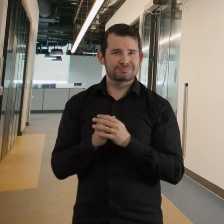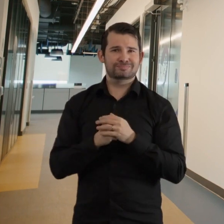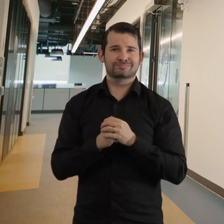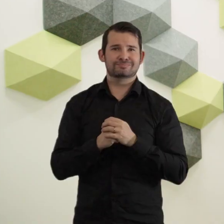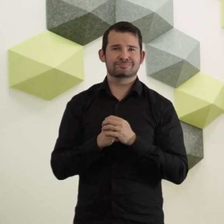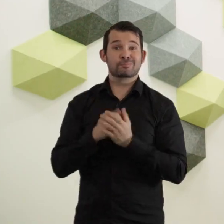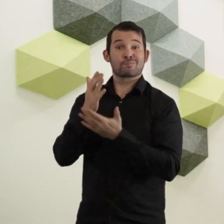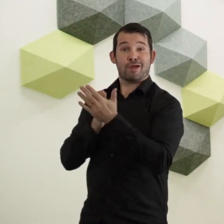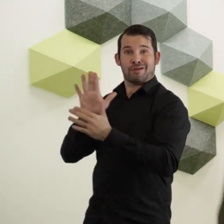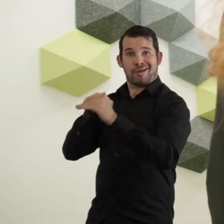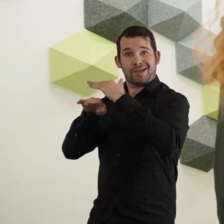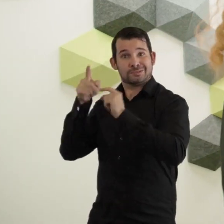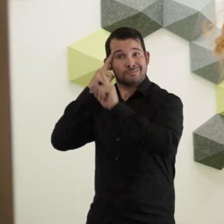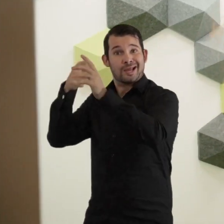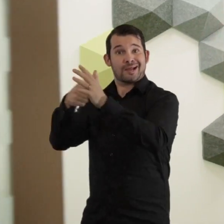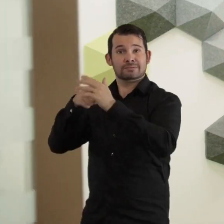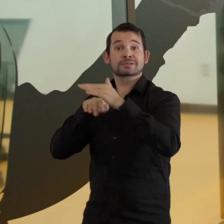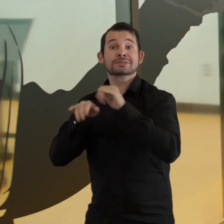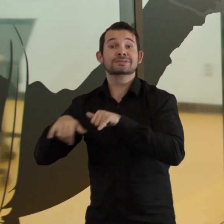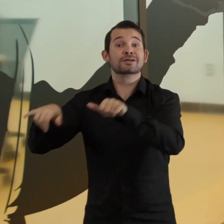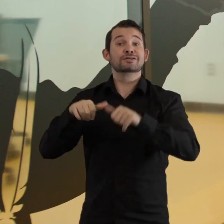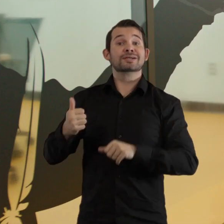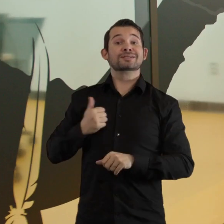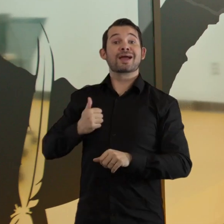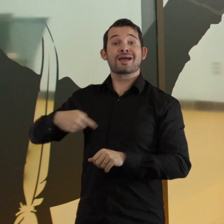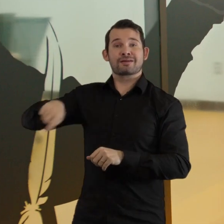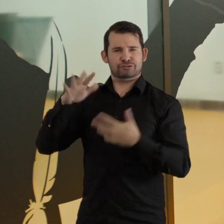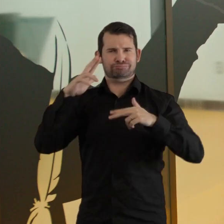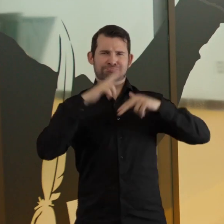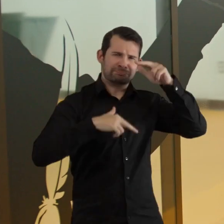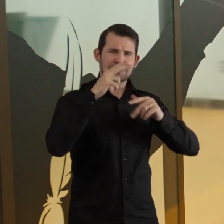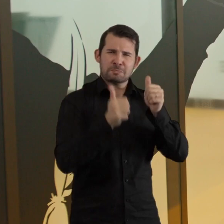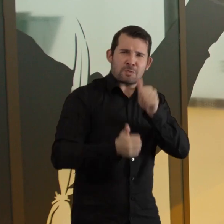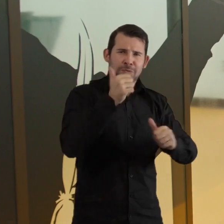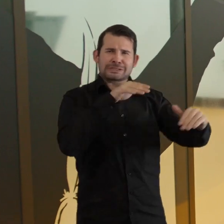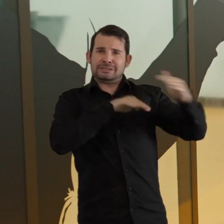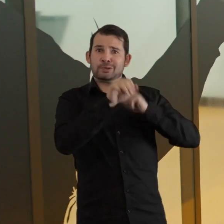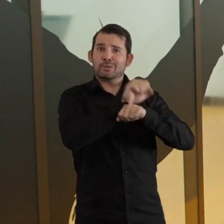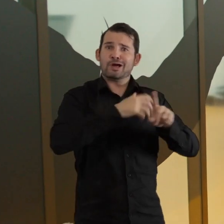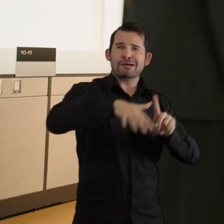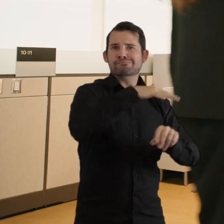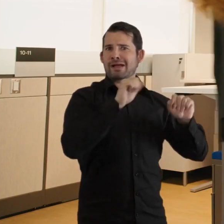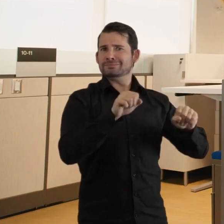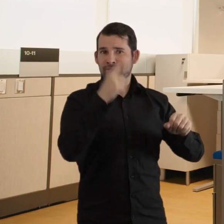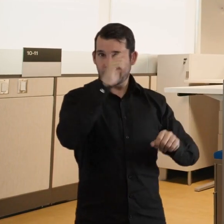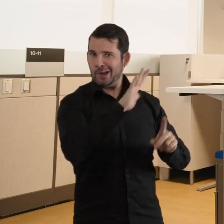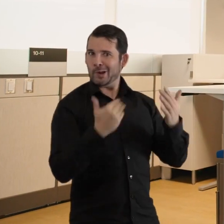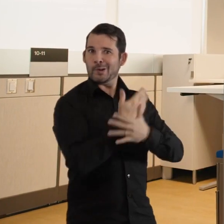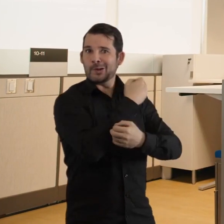As part of its accessibility mandate, Accessibility Standards Canada built the most accessible workplace possible for its new office.